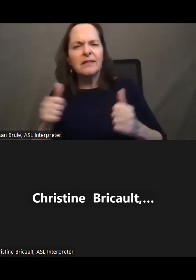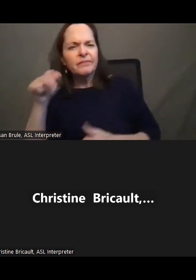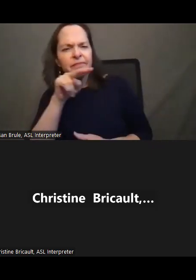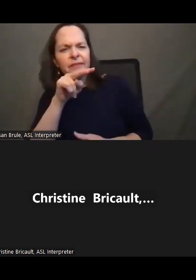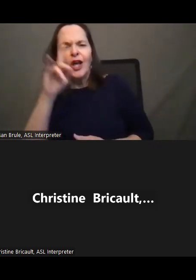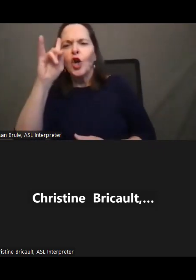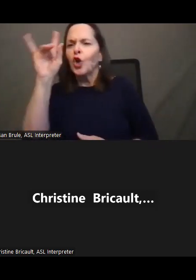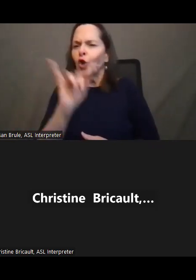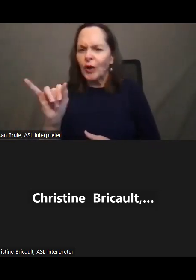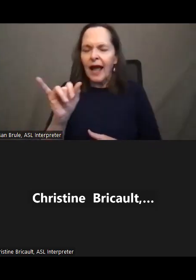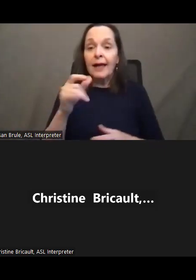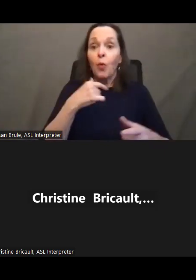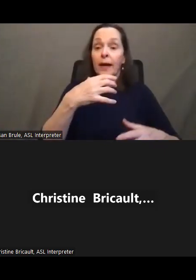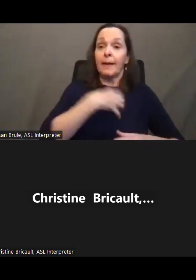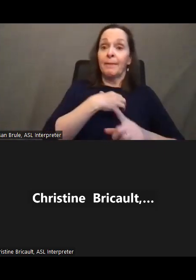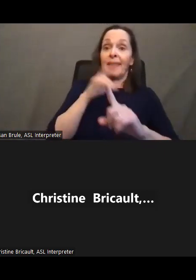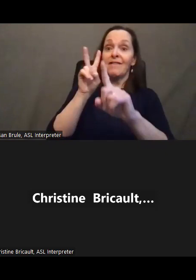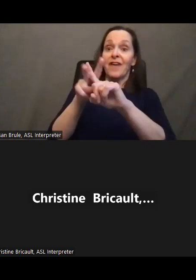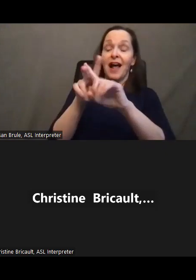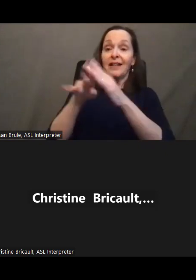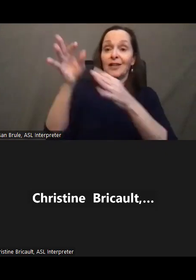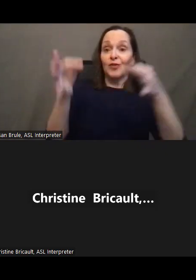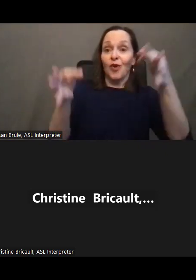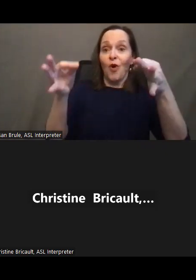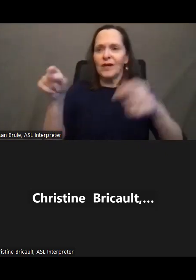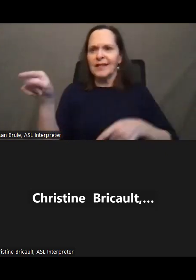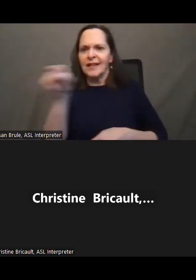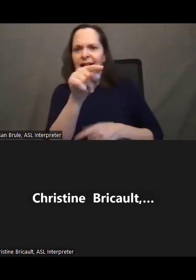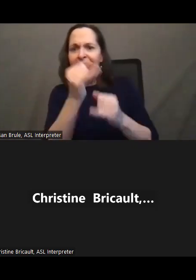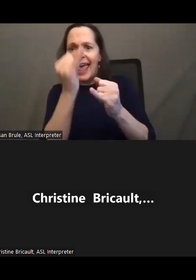courts were interpreting the ADA was going against the legislative